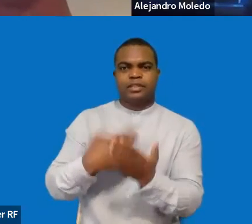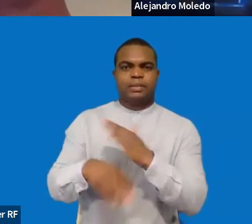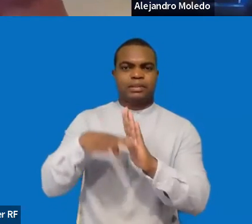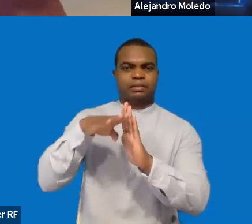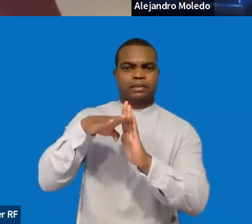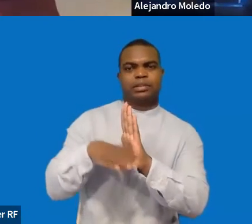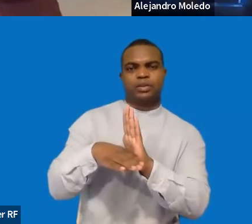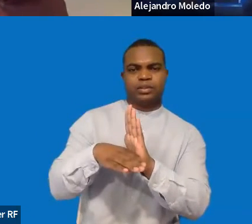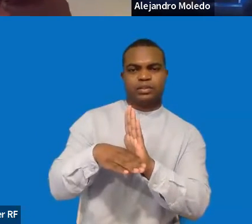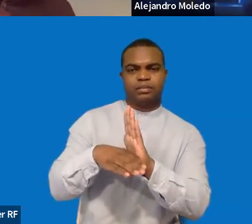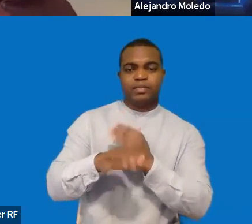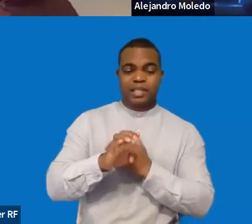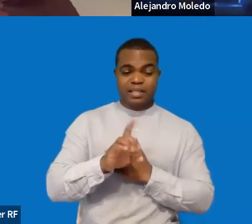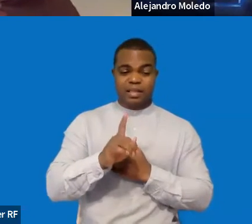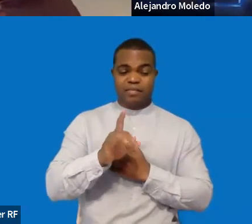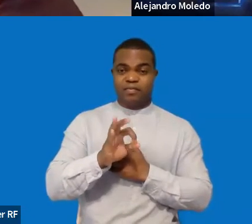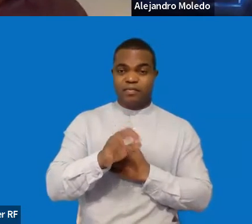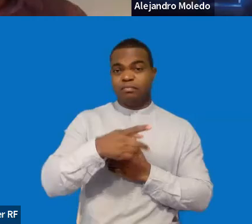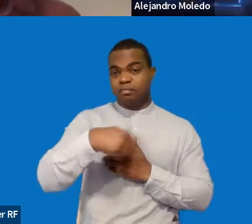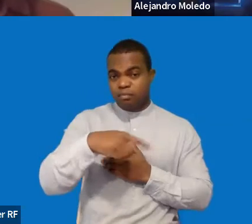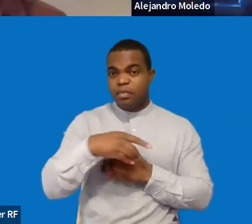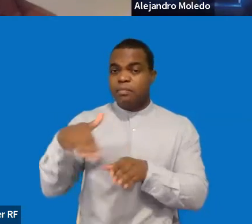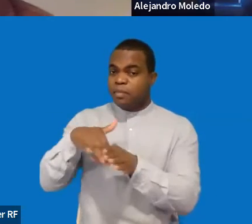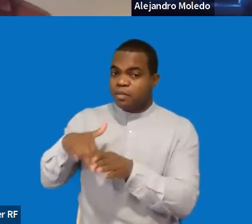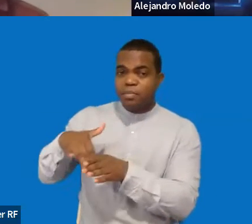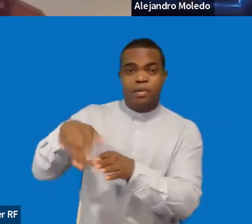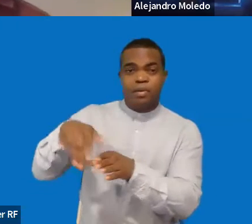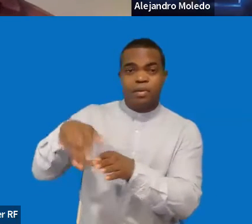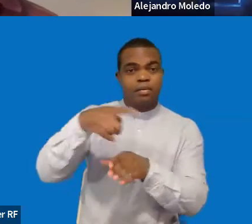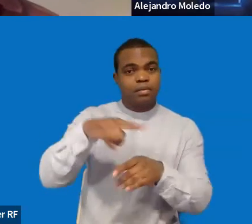that this scope is retained in the final text.